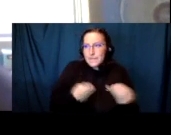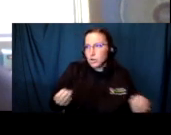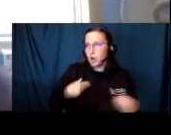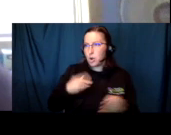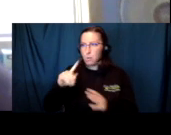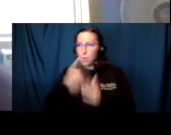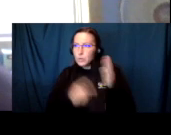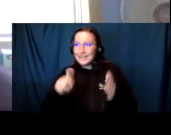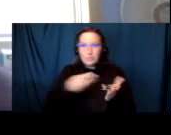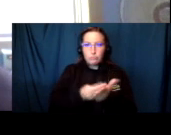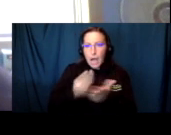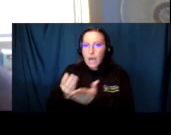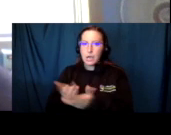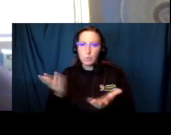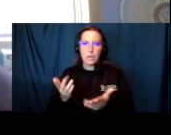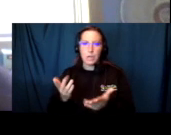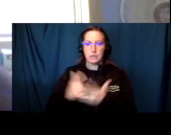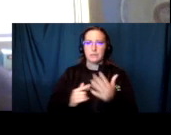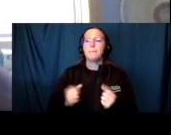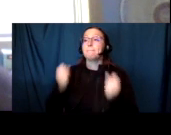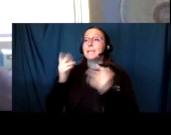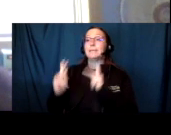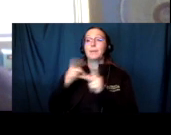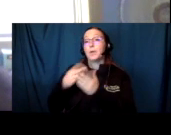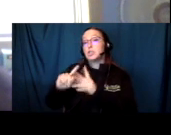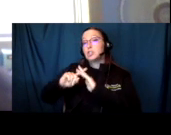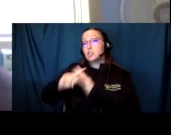And I think a lot of folks when they're getting started, think that they need to